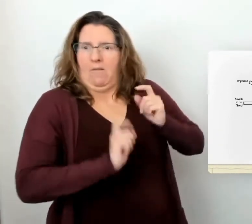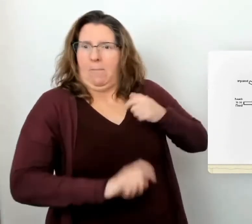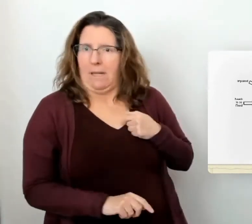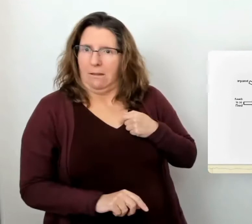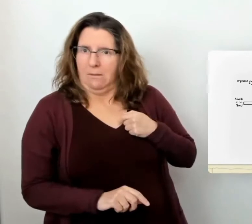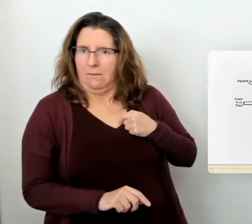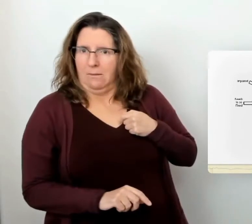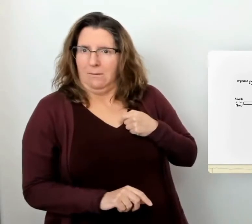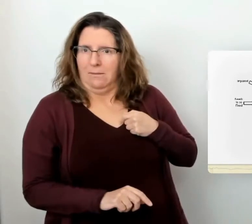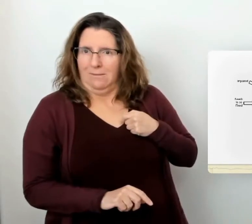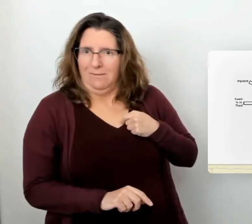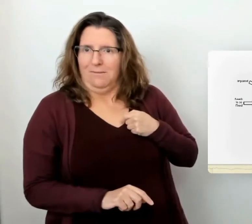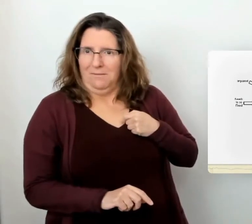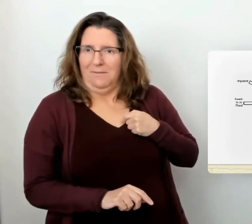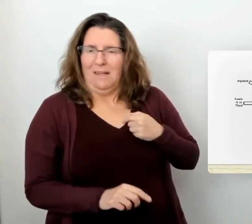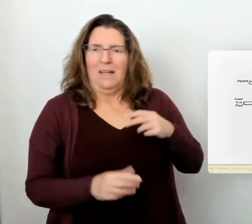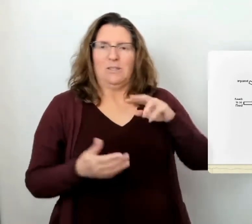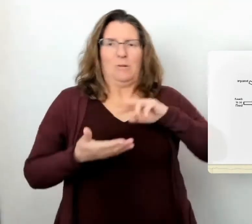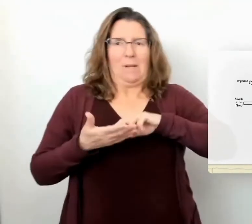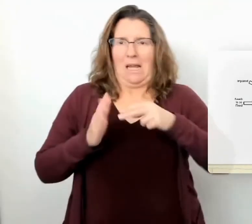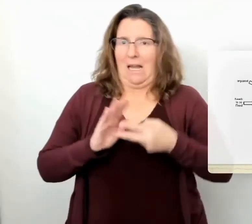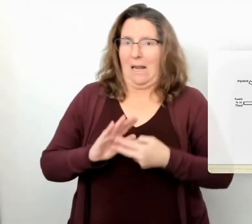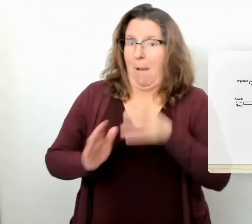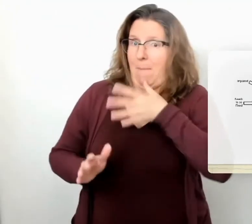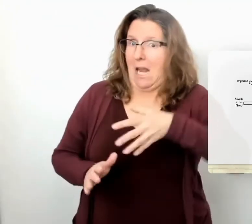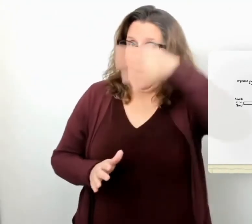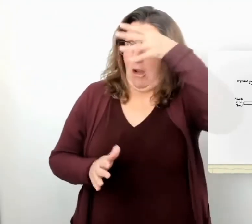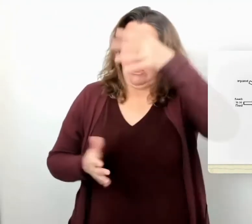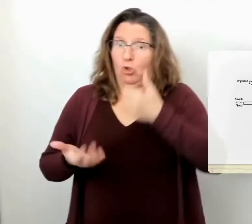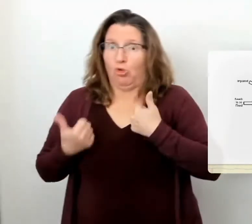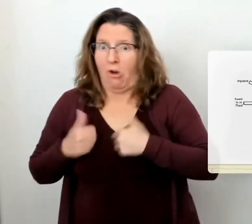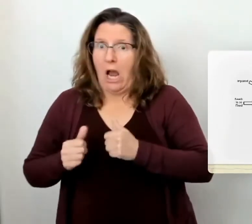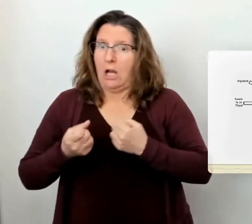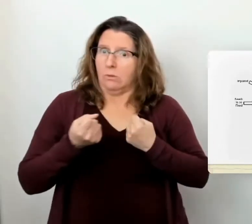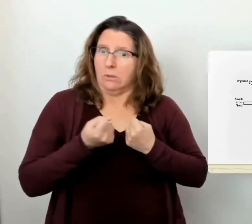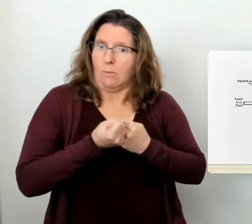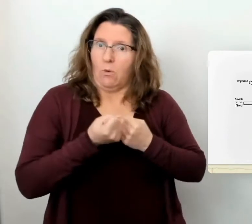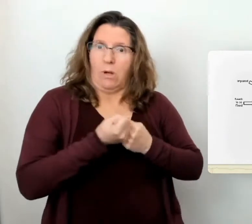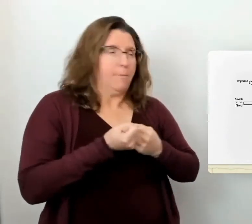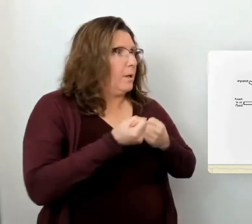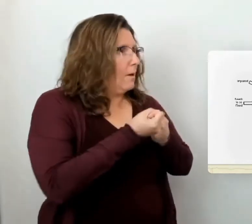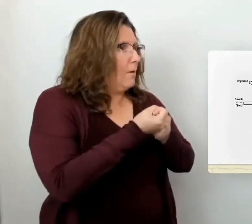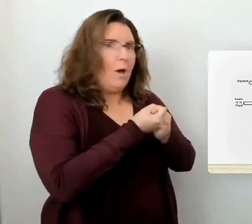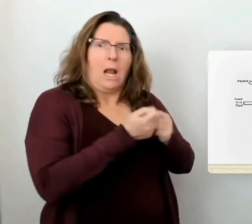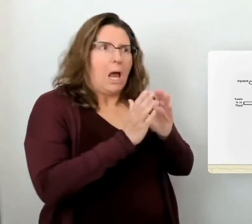We had no real influence over what I would be getting.